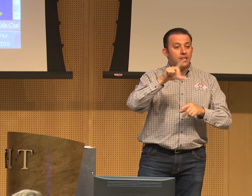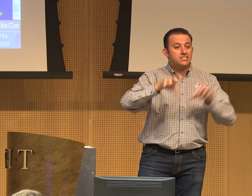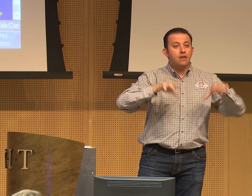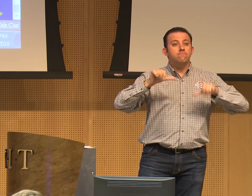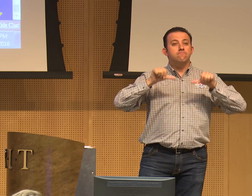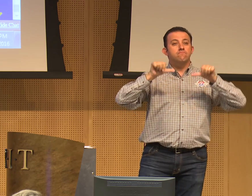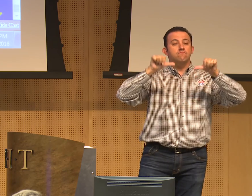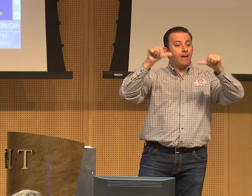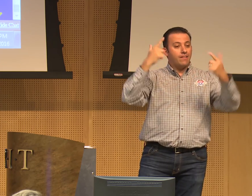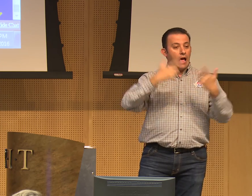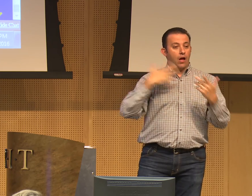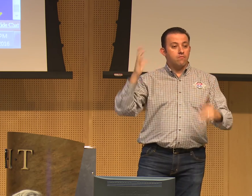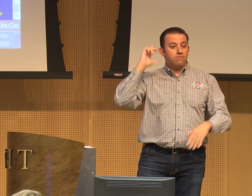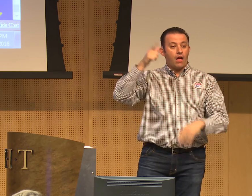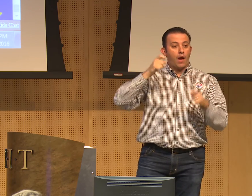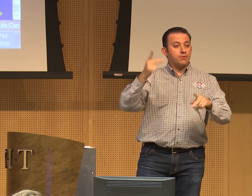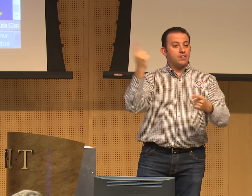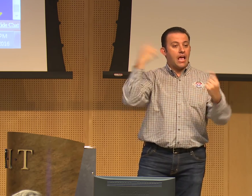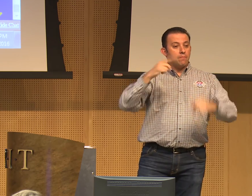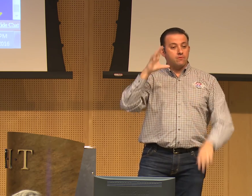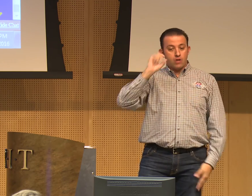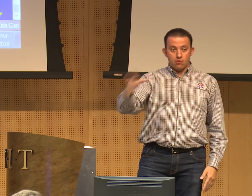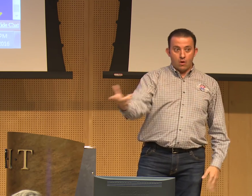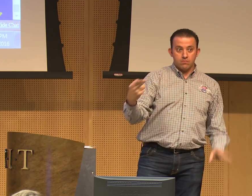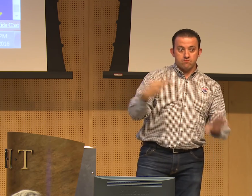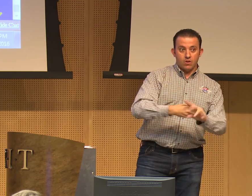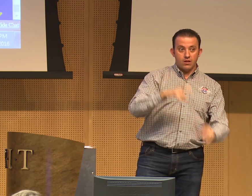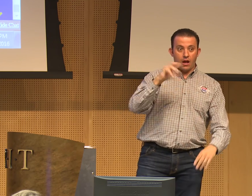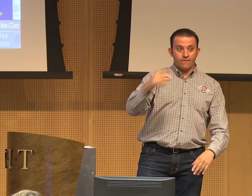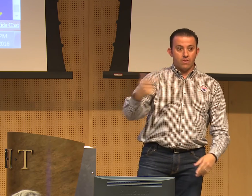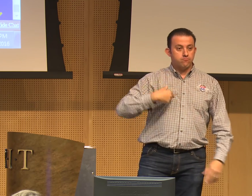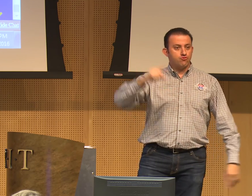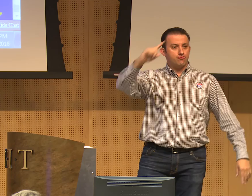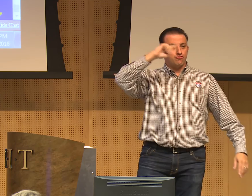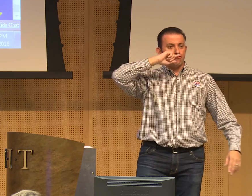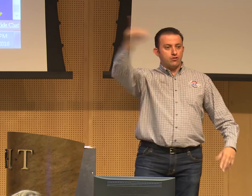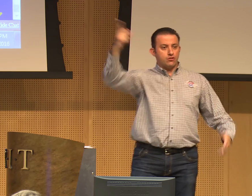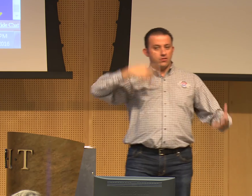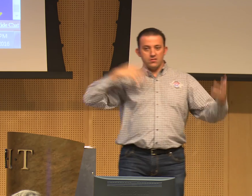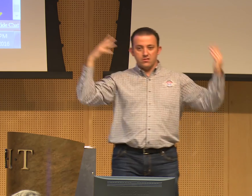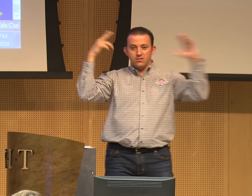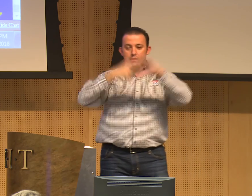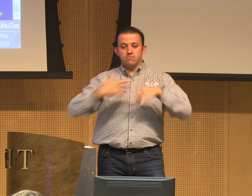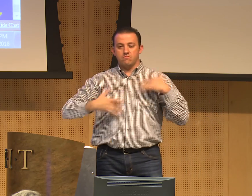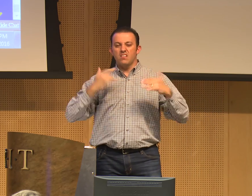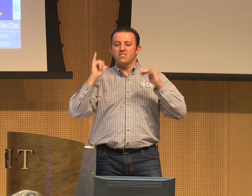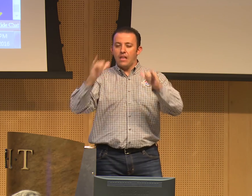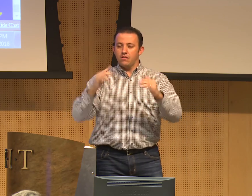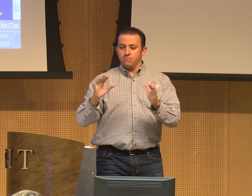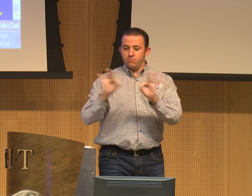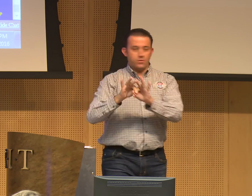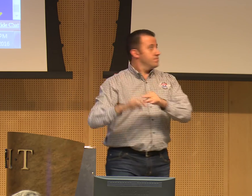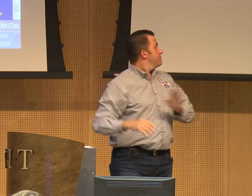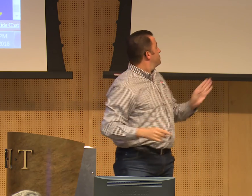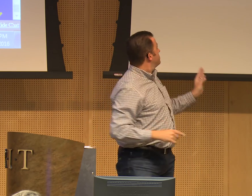and being involved in the relay system, and now this opportunity has come full circle for me, right? So I'm involved, and I'm supported that way.